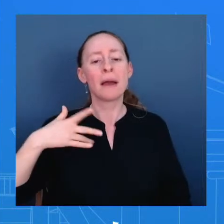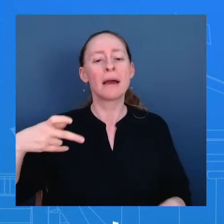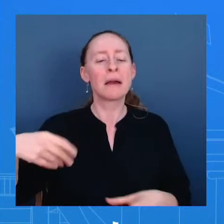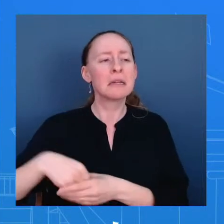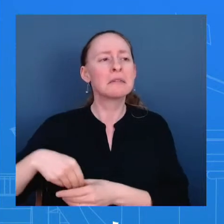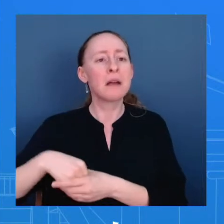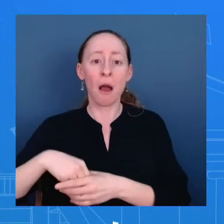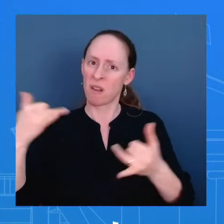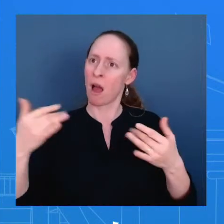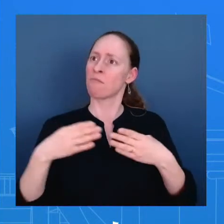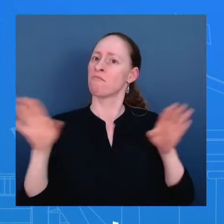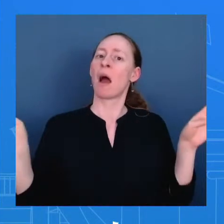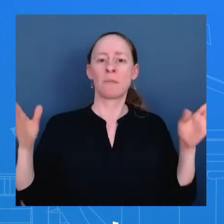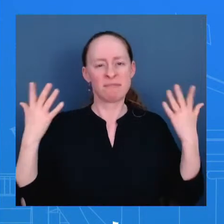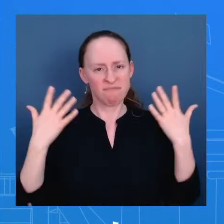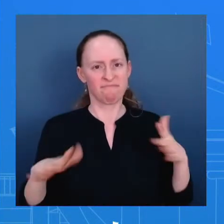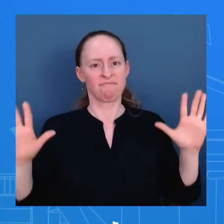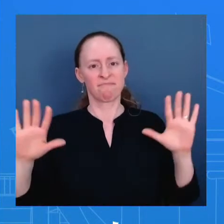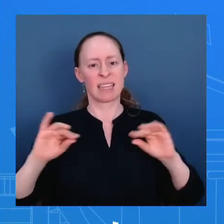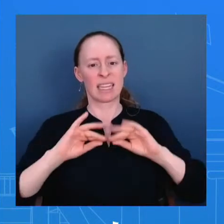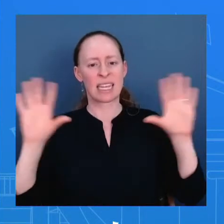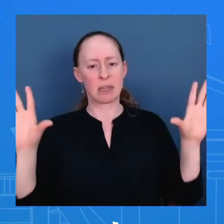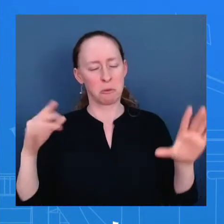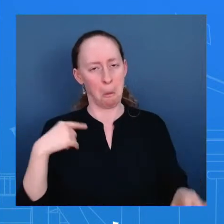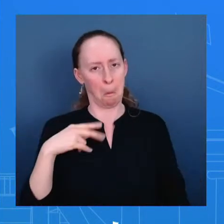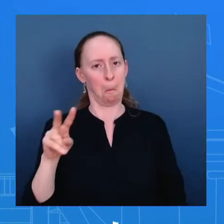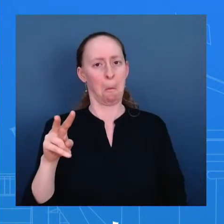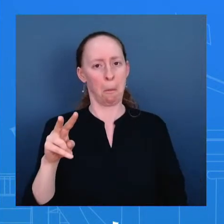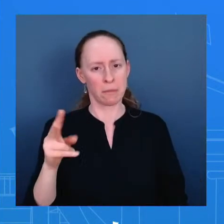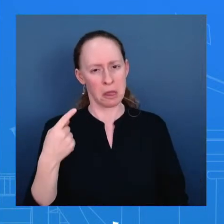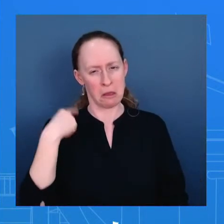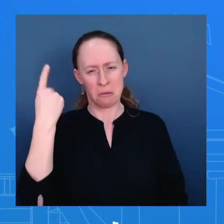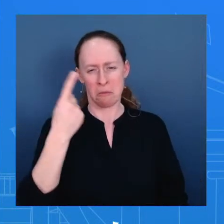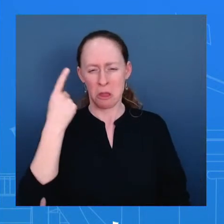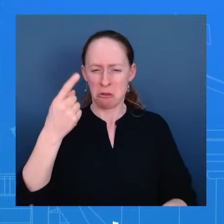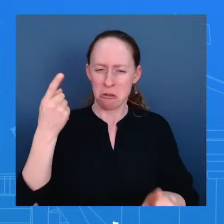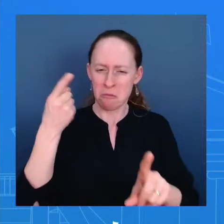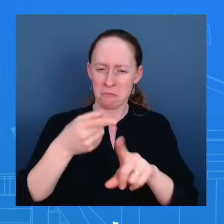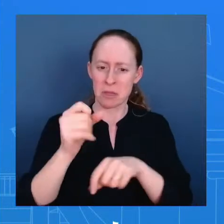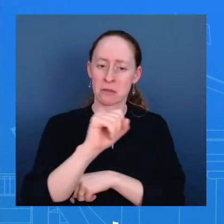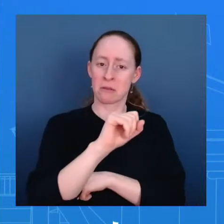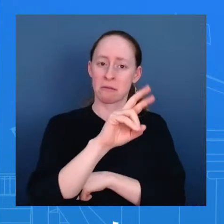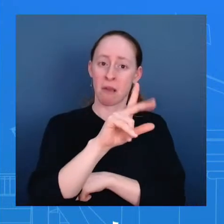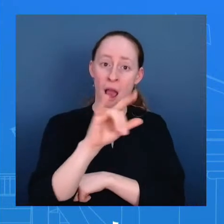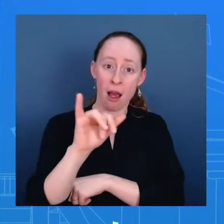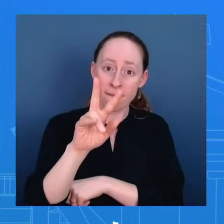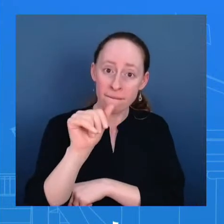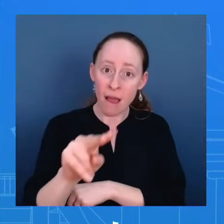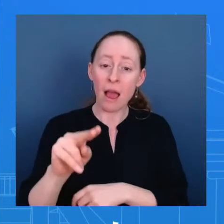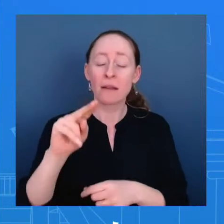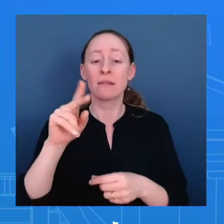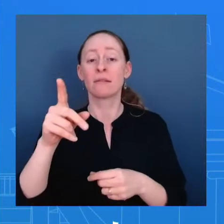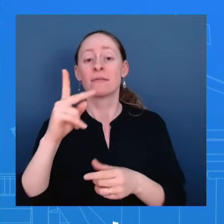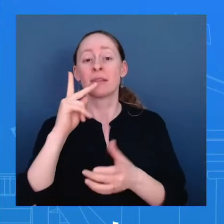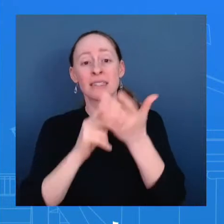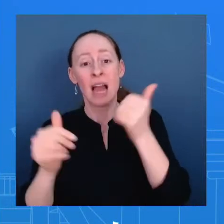Ms. Jean-Pierre: Yeah. The Press: -- Jake and then Secretary Blinken and then Gallant are all saying -- Ms. Jean-Pierre: Yeah. The Press: -- the same things this week. Was there any coordination of any sort? Ms. Jean-Pierre: So -- so, I'm not going --